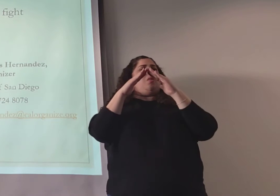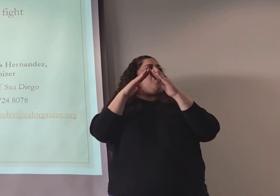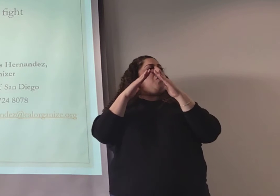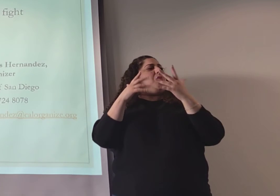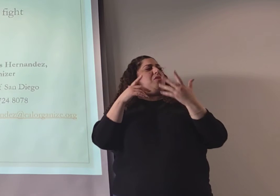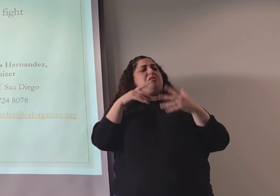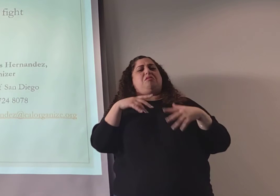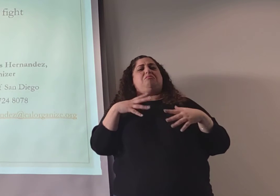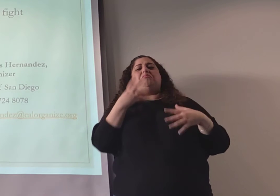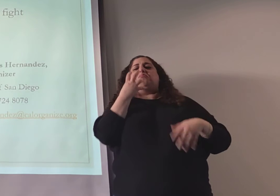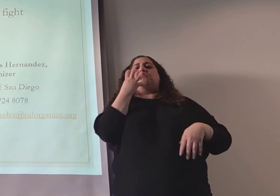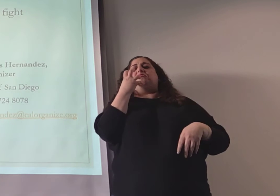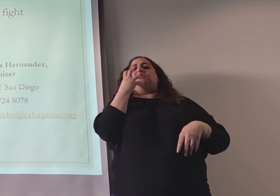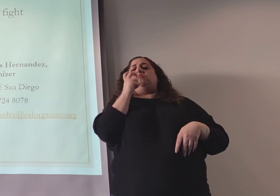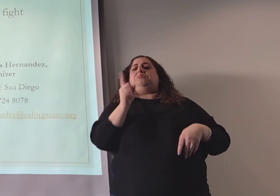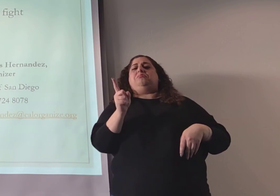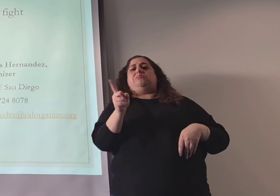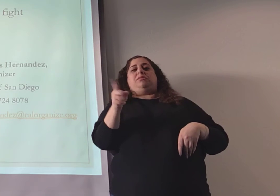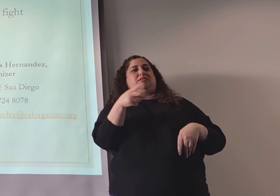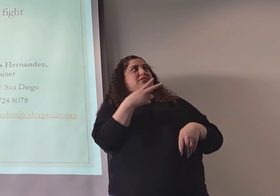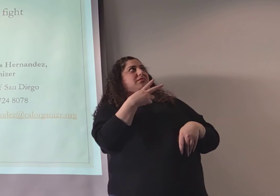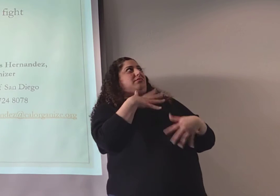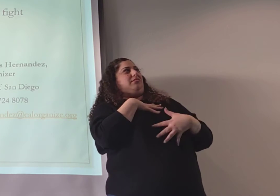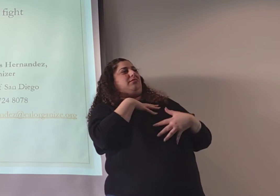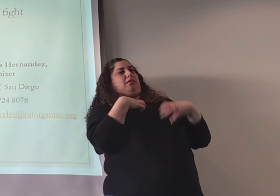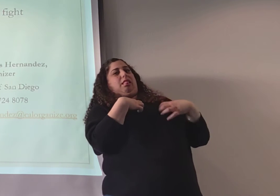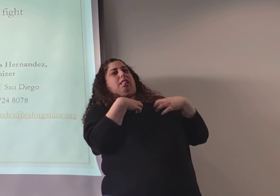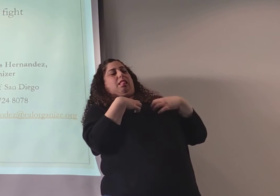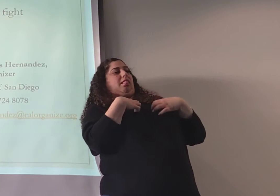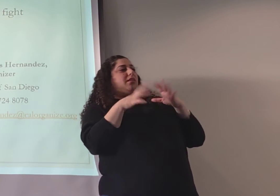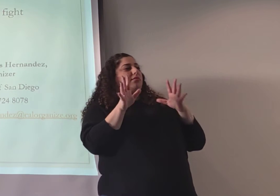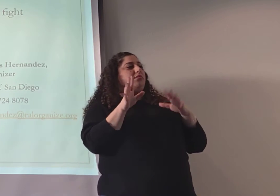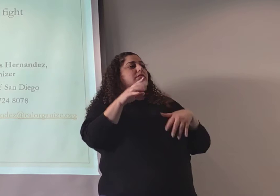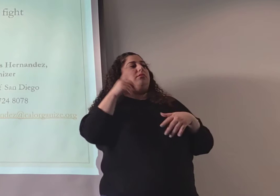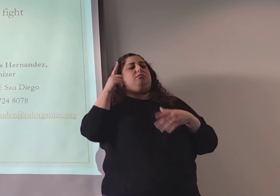but you're just not sure, this could be a good place to start.